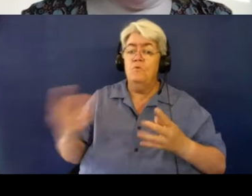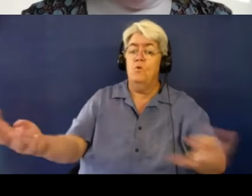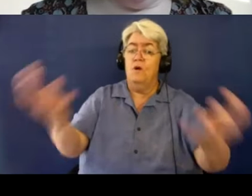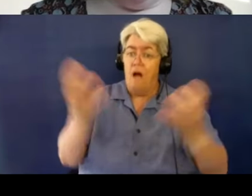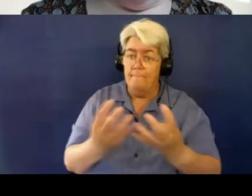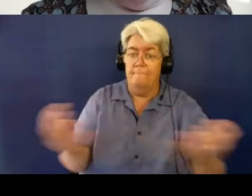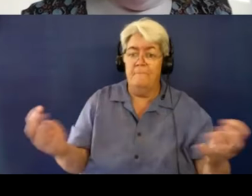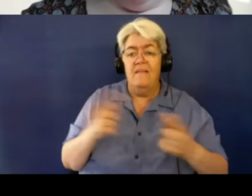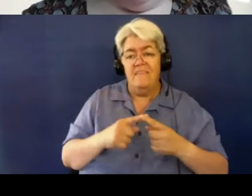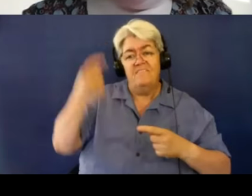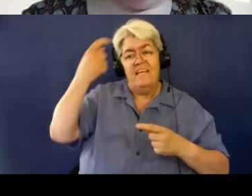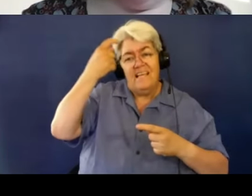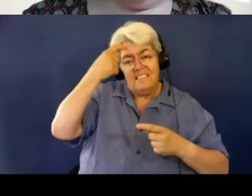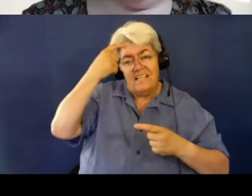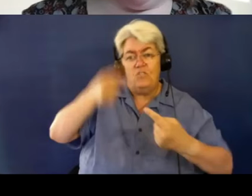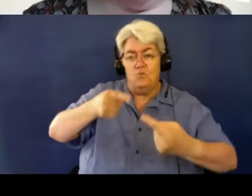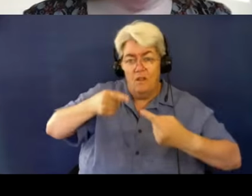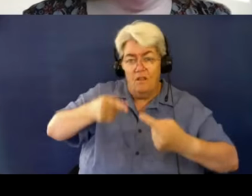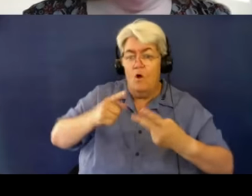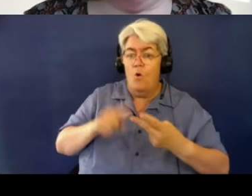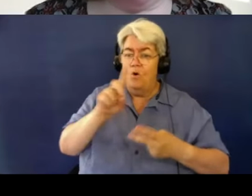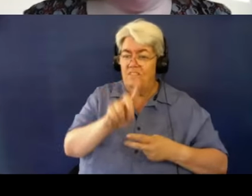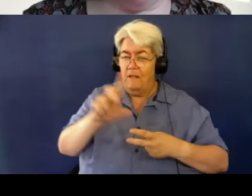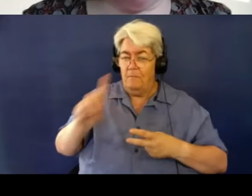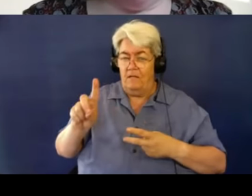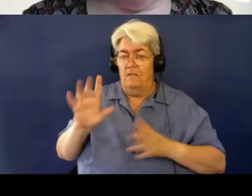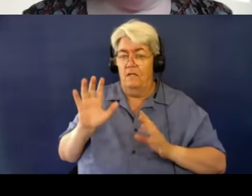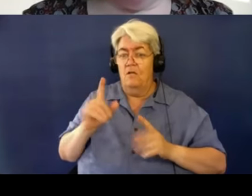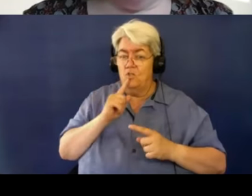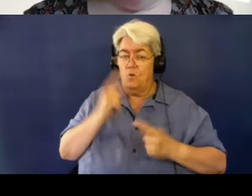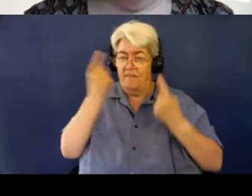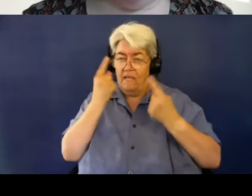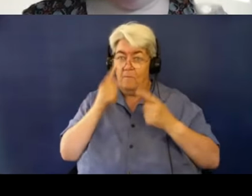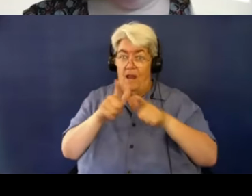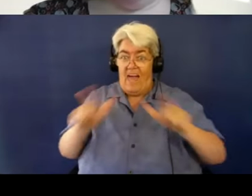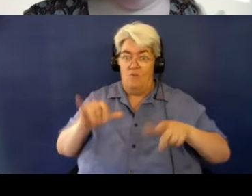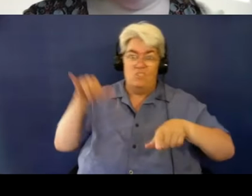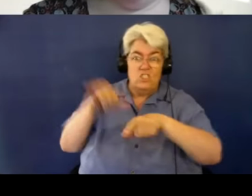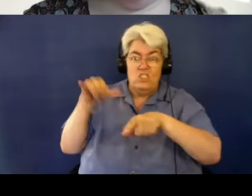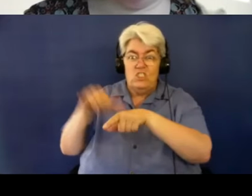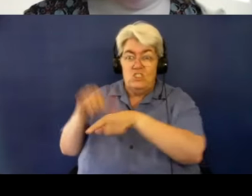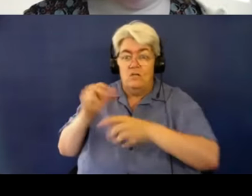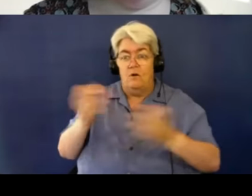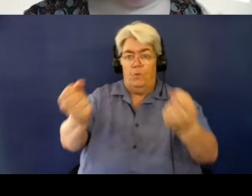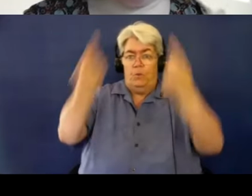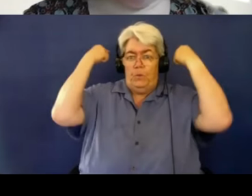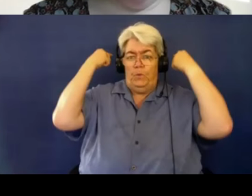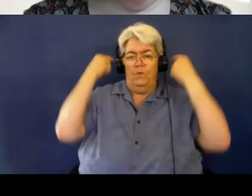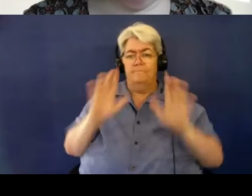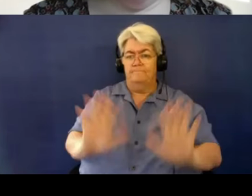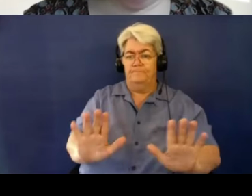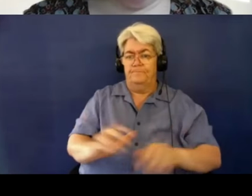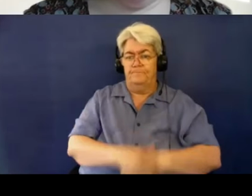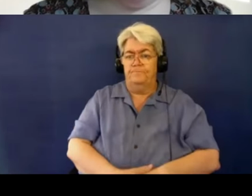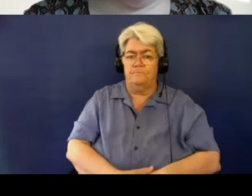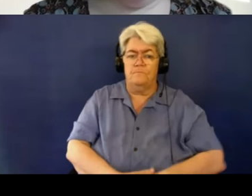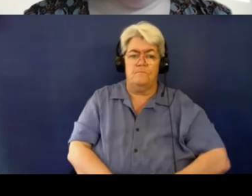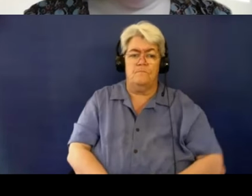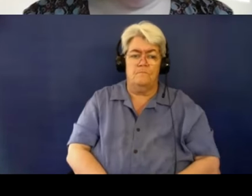So, remember that when considering your language level.